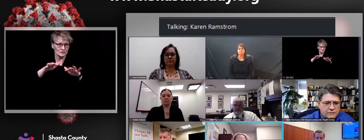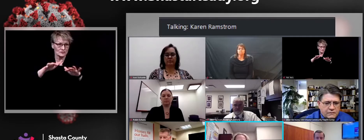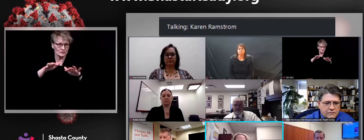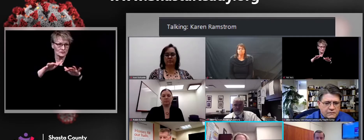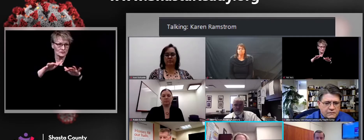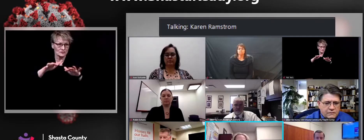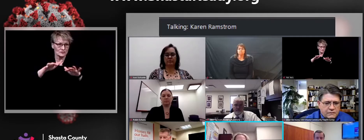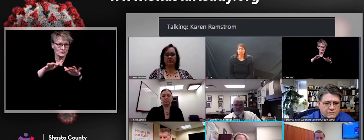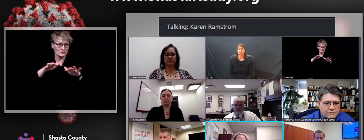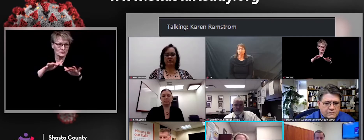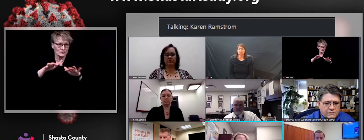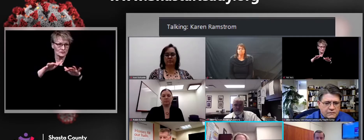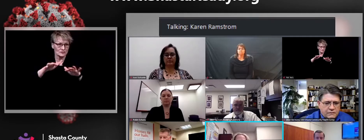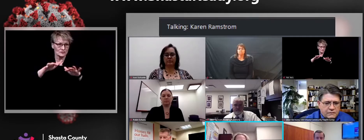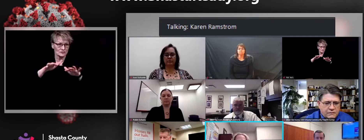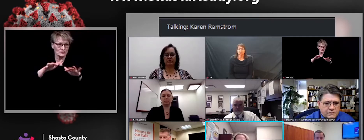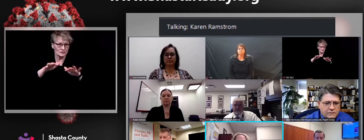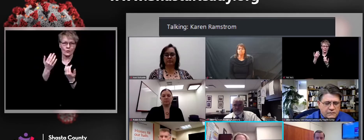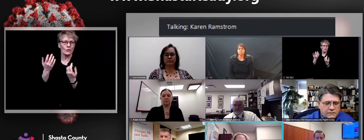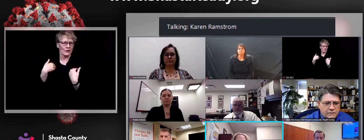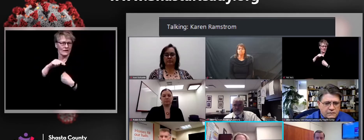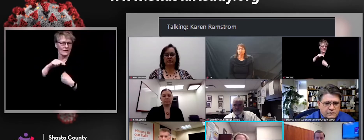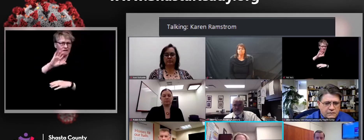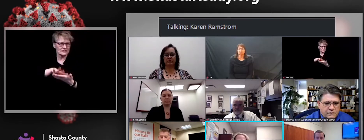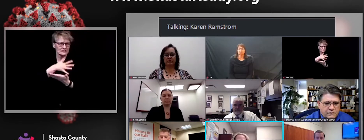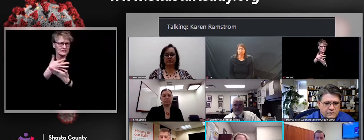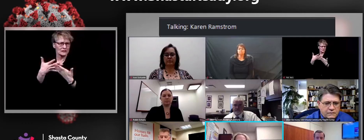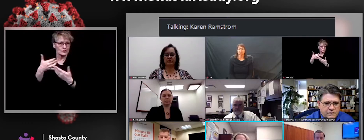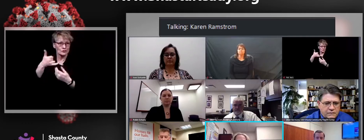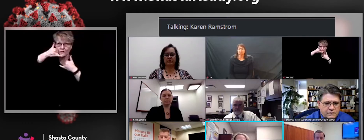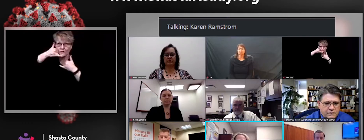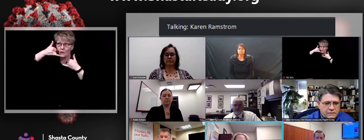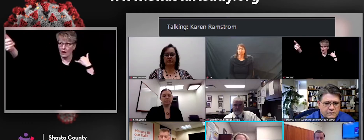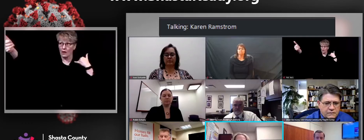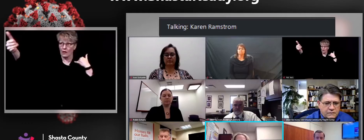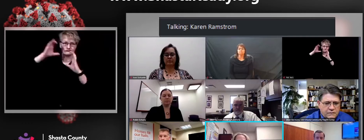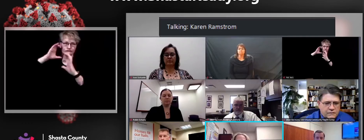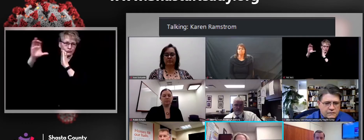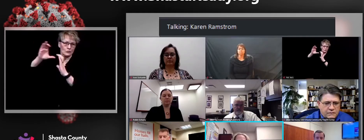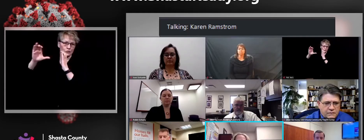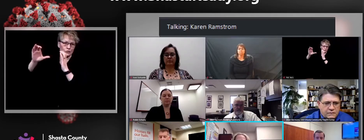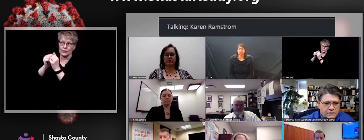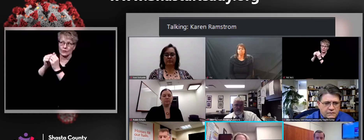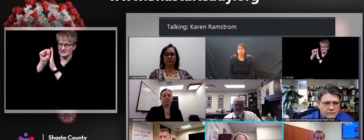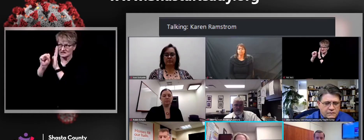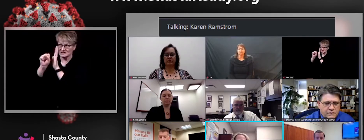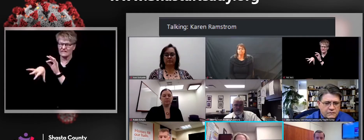if they have any updates for us on that. It basically, the CDC guidance basically allows